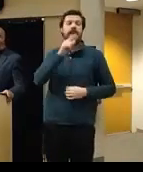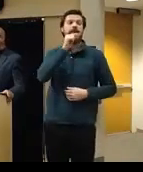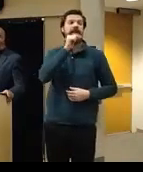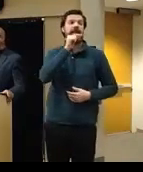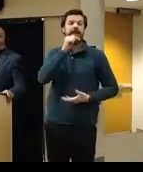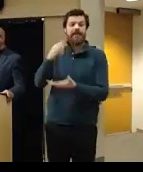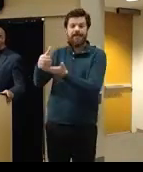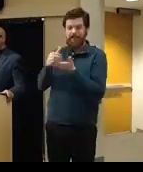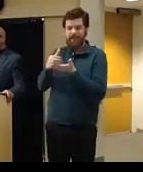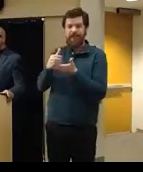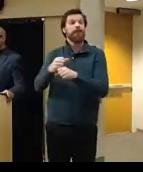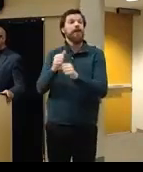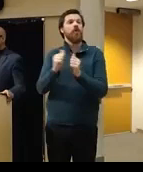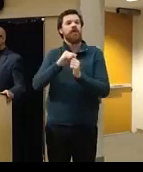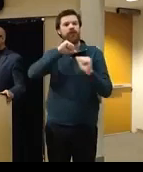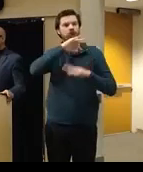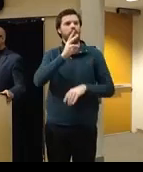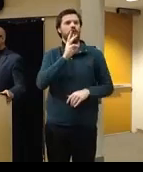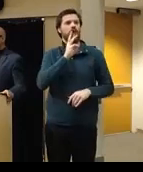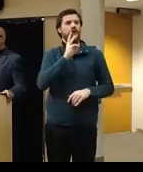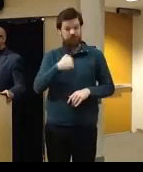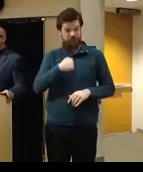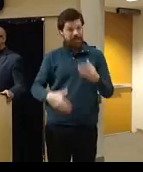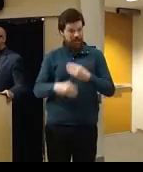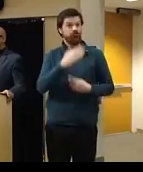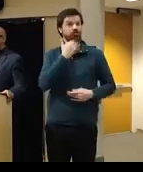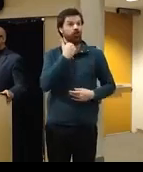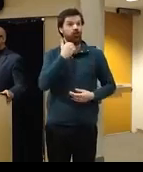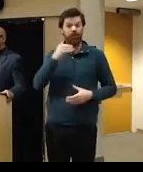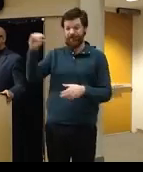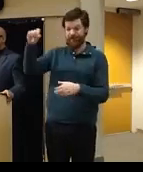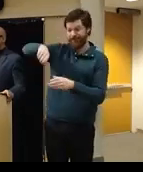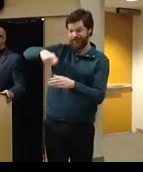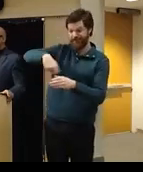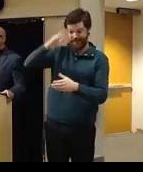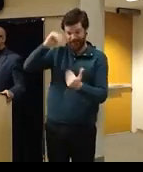Muddy Water I'm not going to add sugar to it and expect to have a different outcome or different